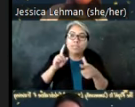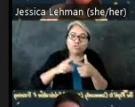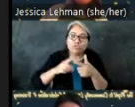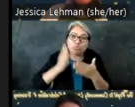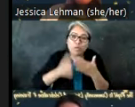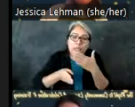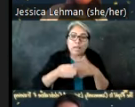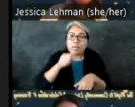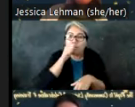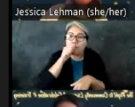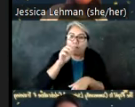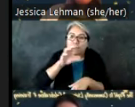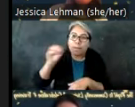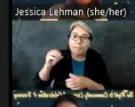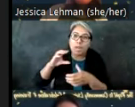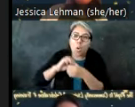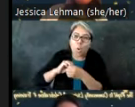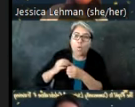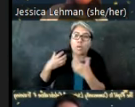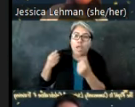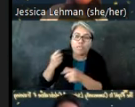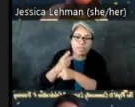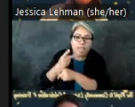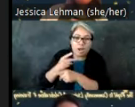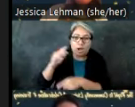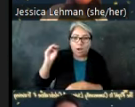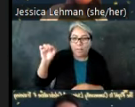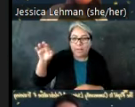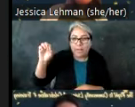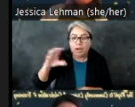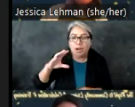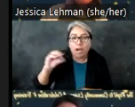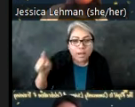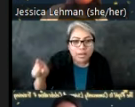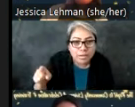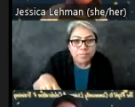Medicare. And we have physicians for national health